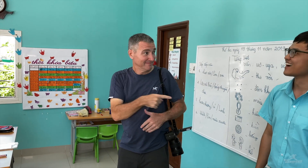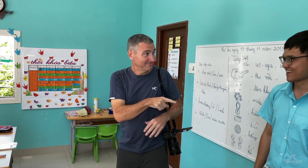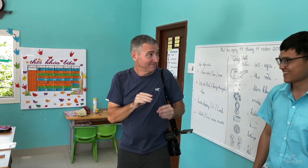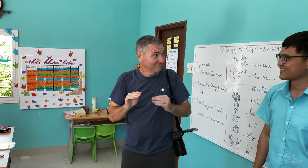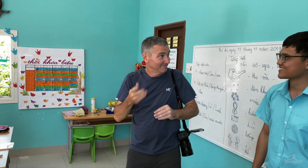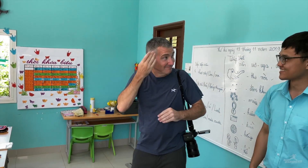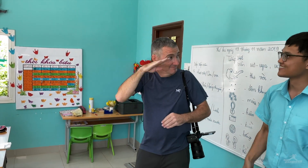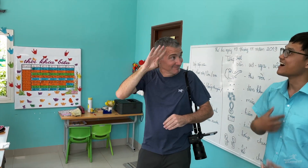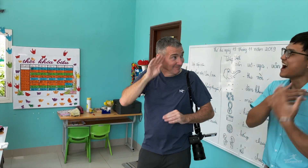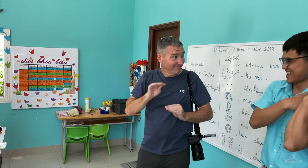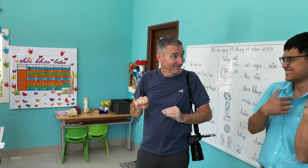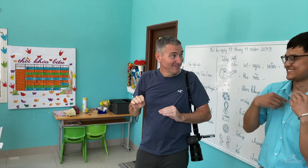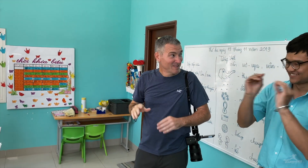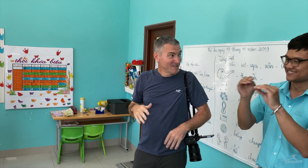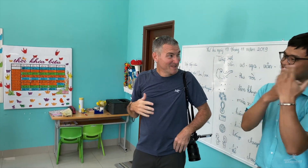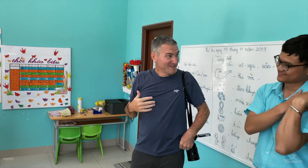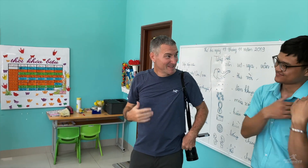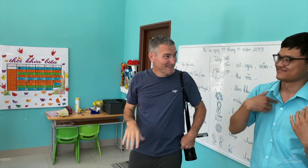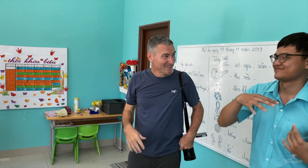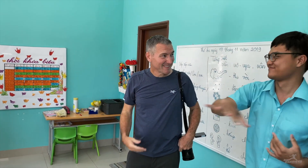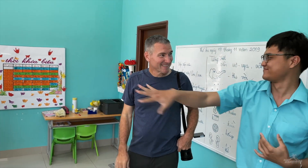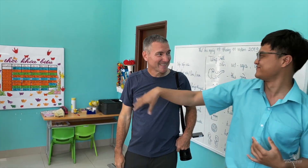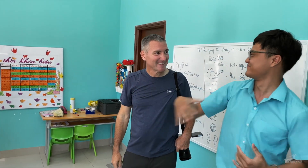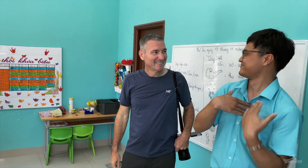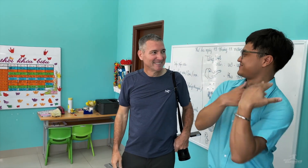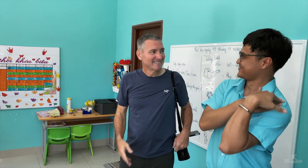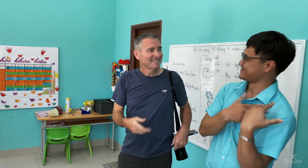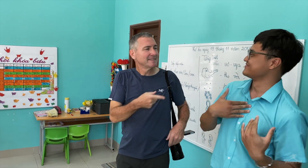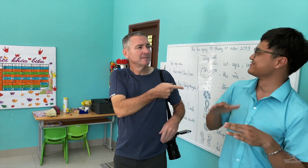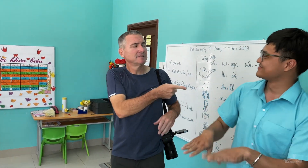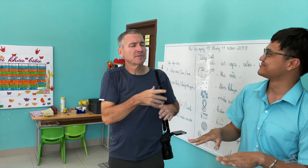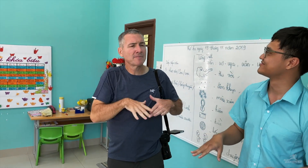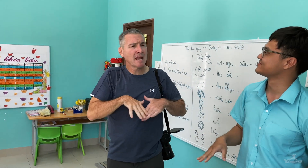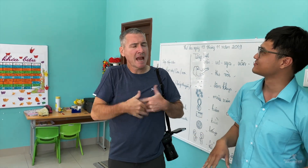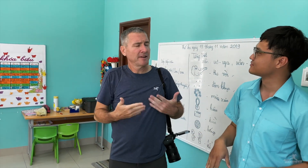Wow, you taught them how to sign my name? Yes, I did! I'm responsible for them.